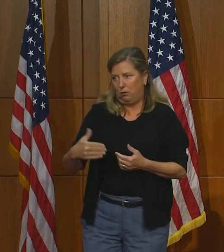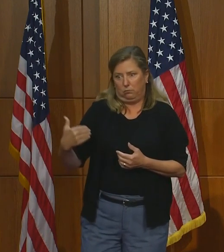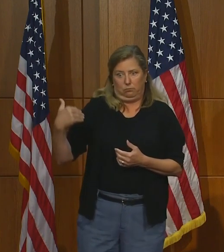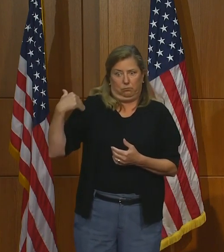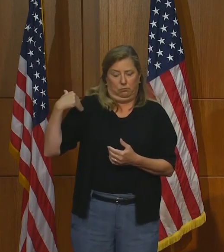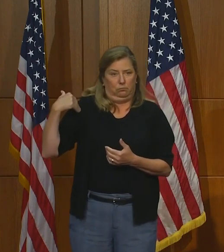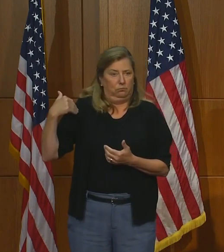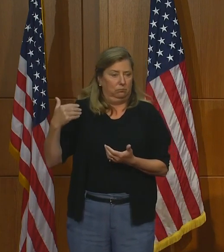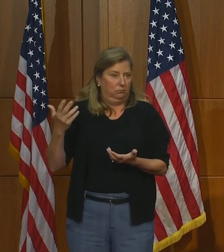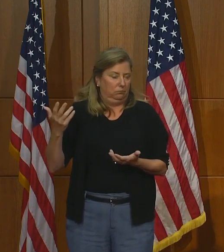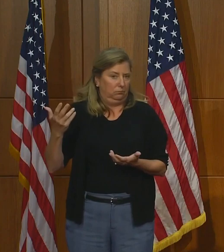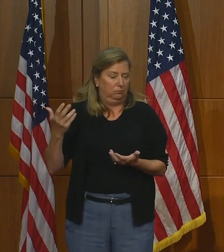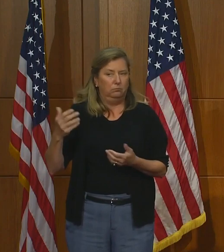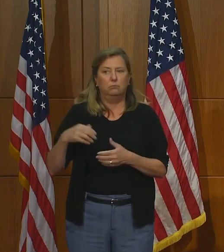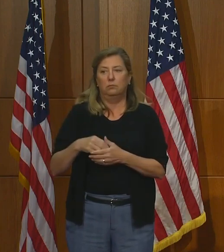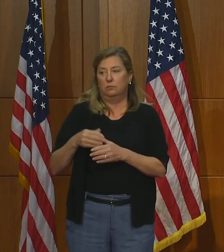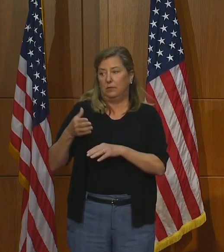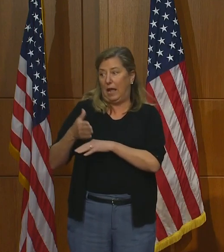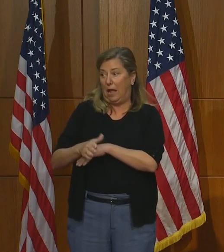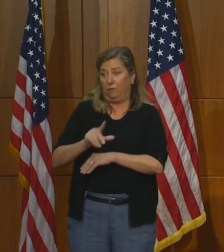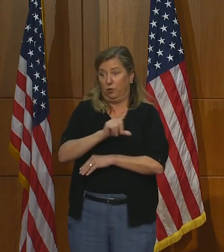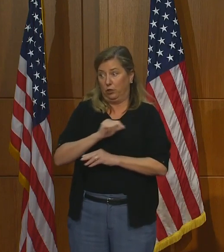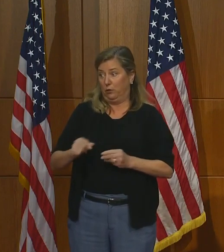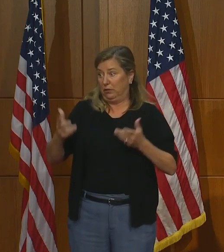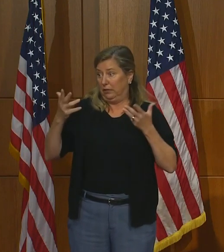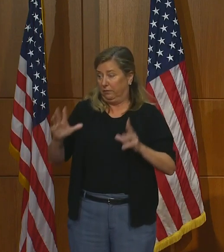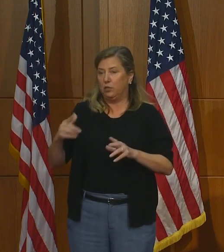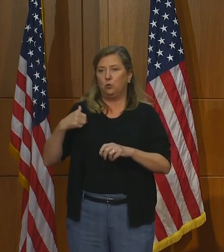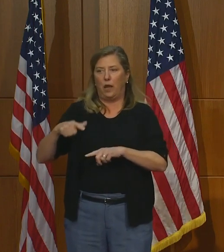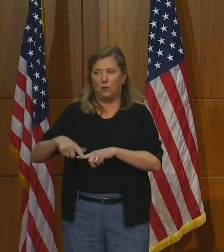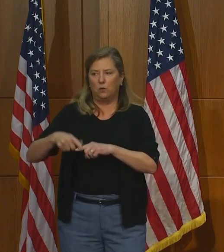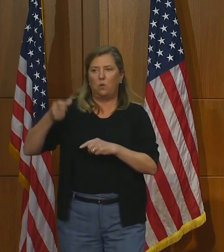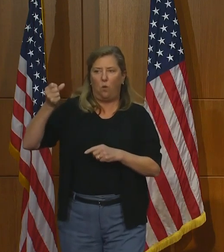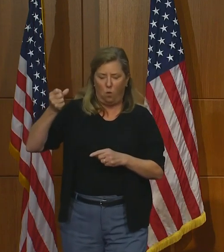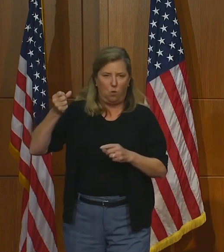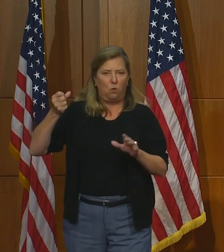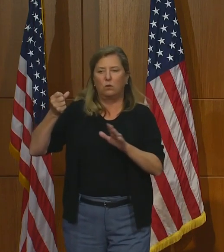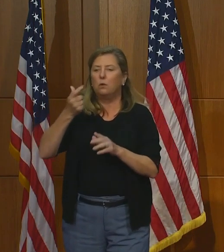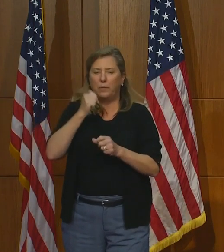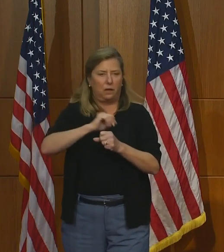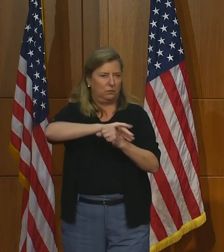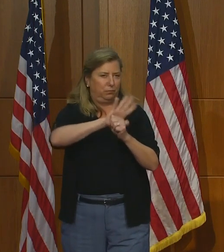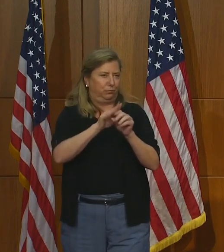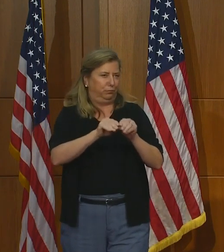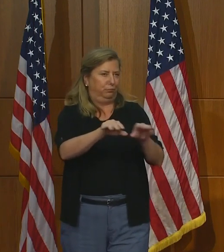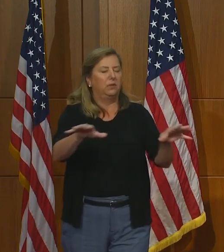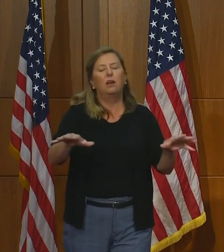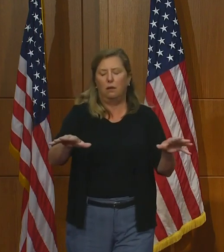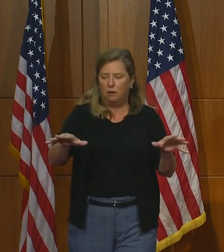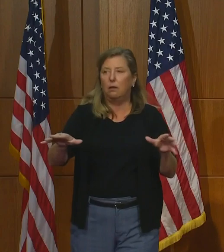JUNE BUT WE HAD TO HIT THE PAUL'S BUTTON- COMING OUT OF